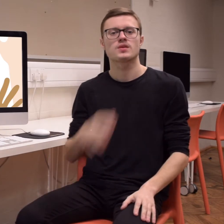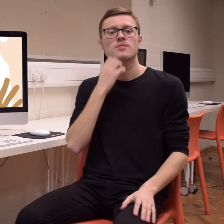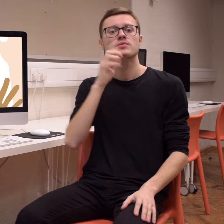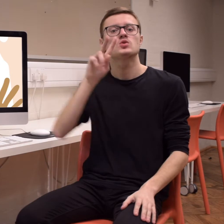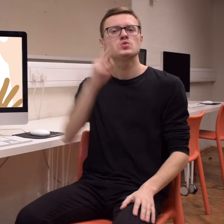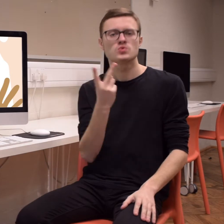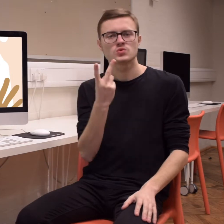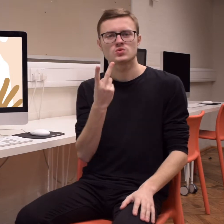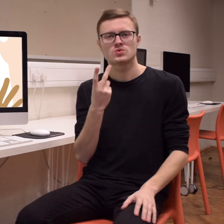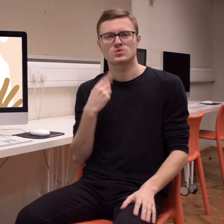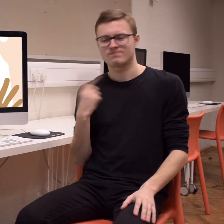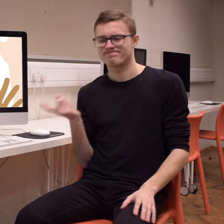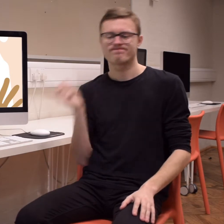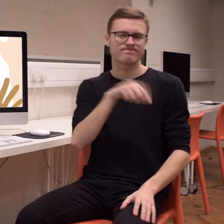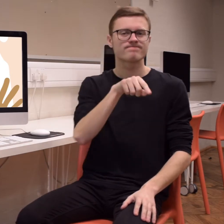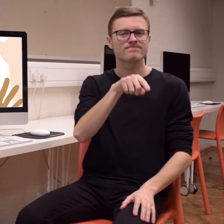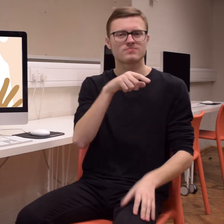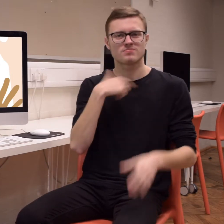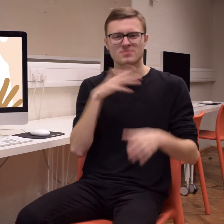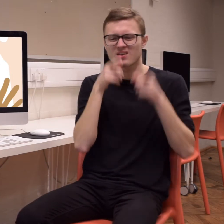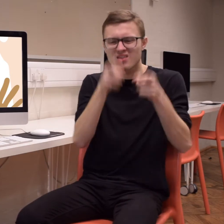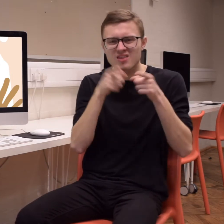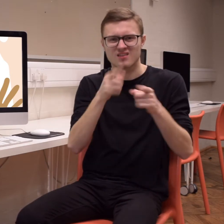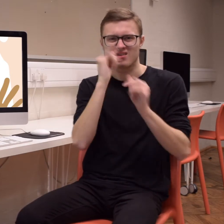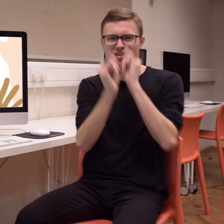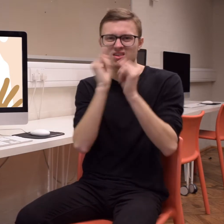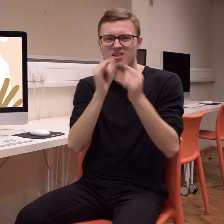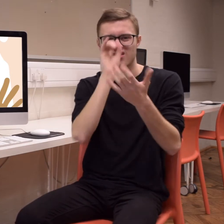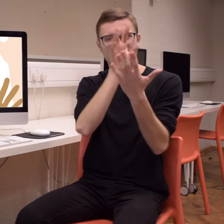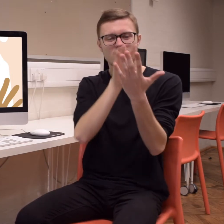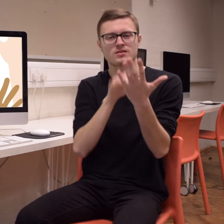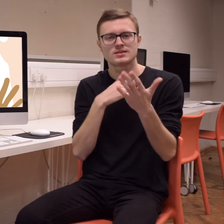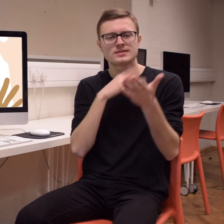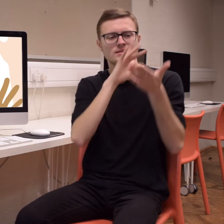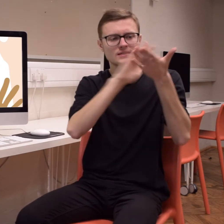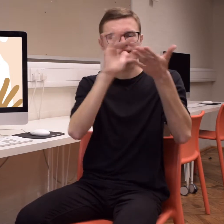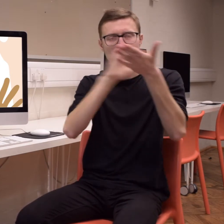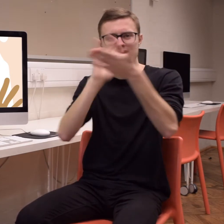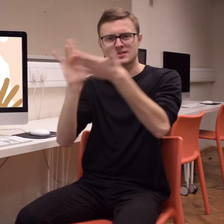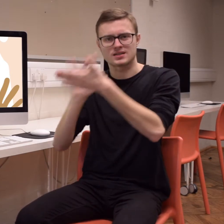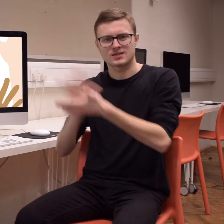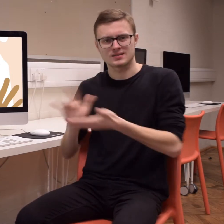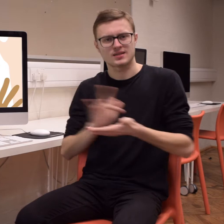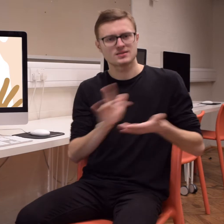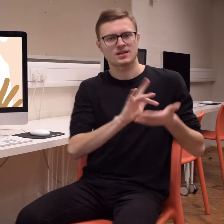2) Go back and delete any upsetting or nasty posts, tweets or comments you’ve written.